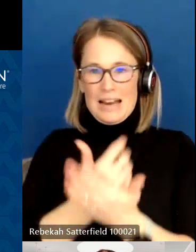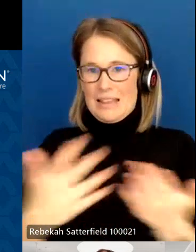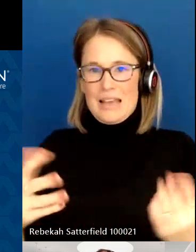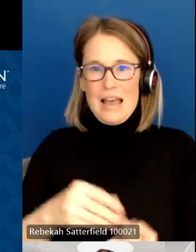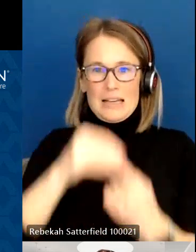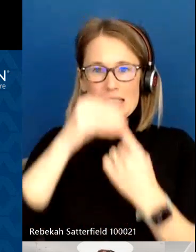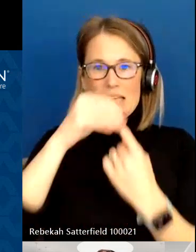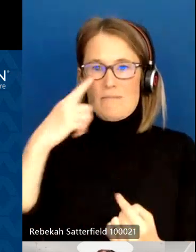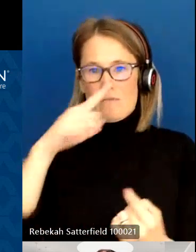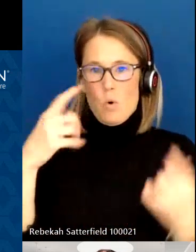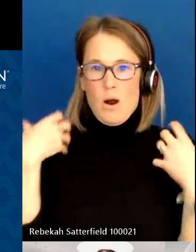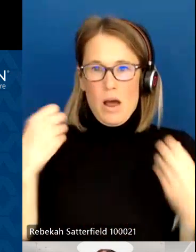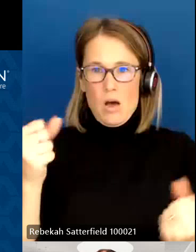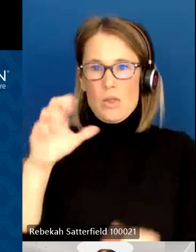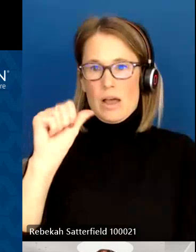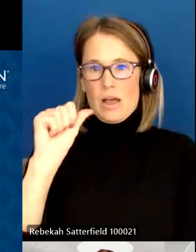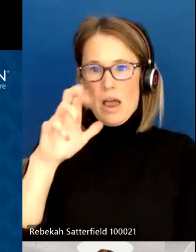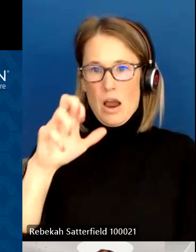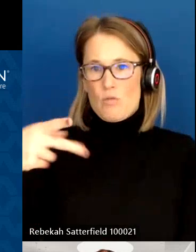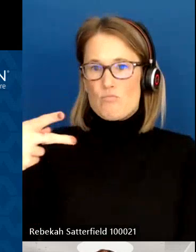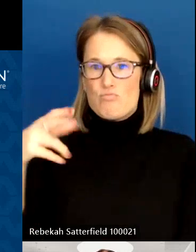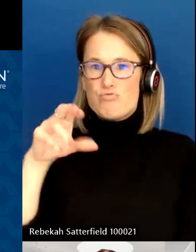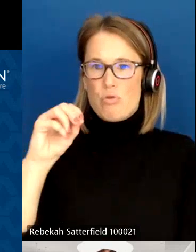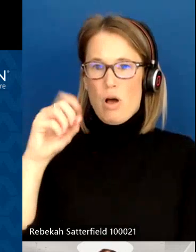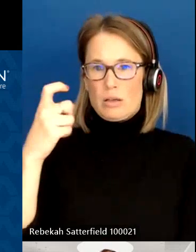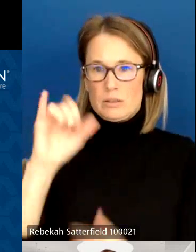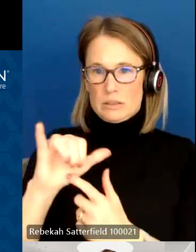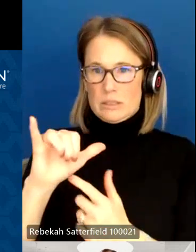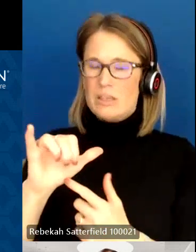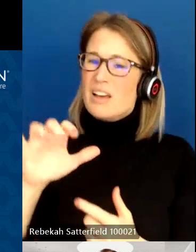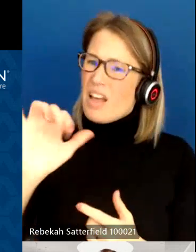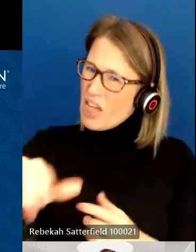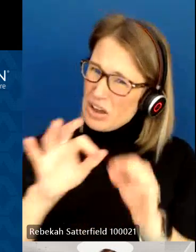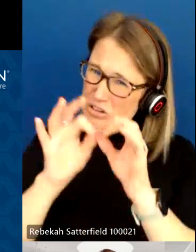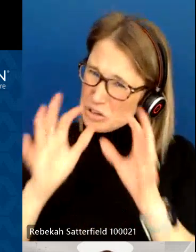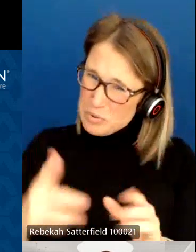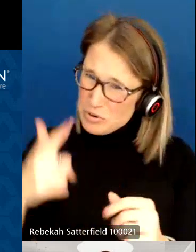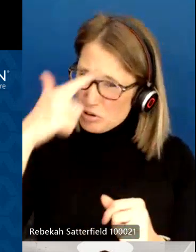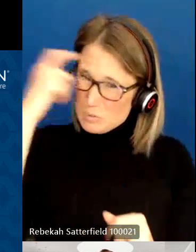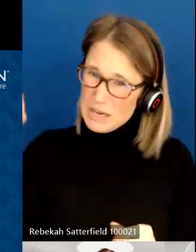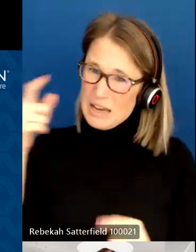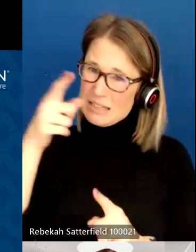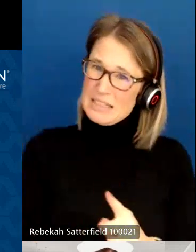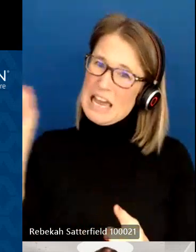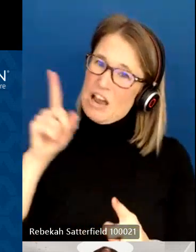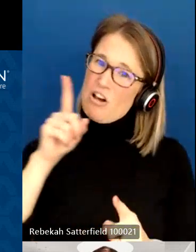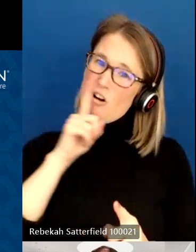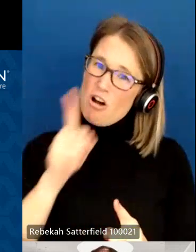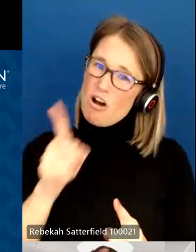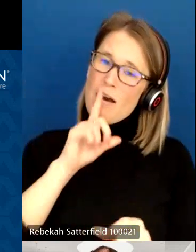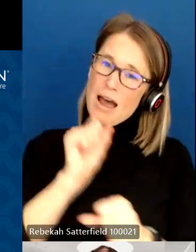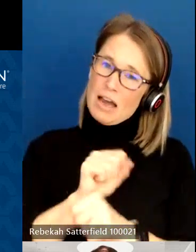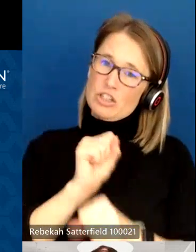can sign as a witness okay that interprets because they're partaking in rendering the message in the